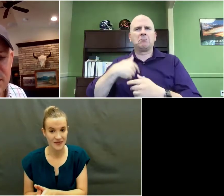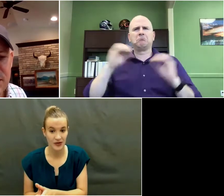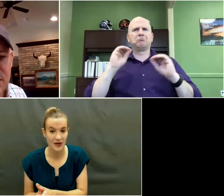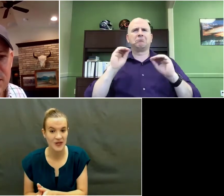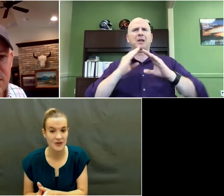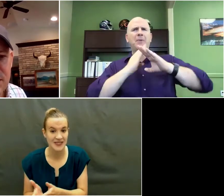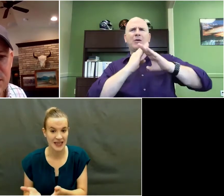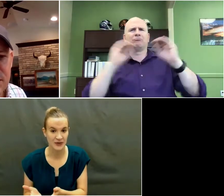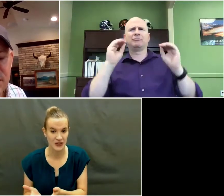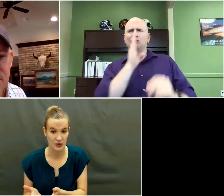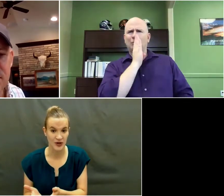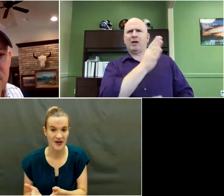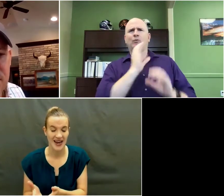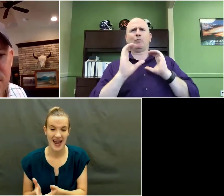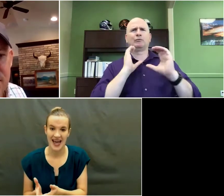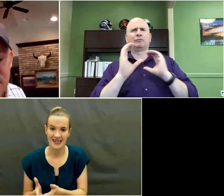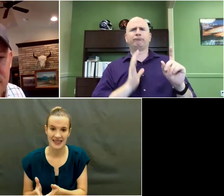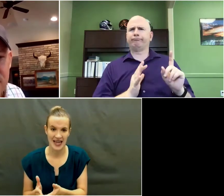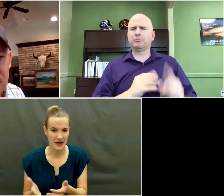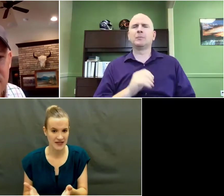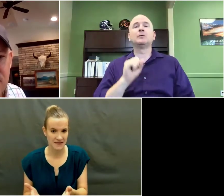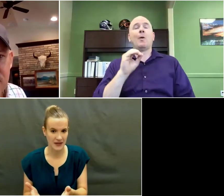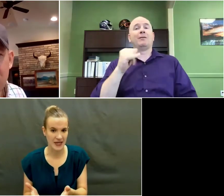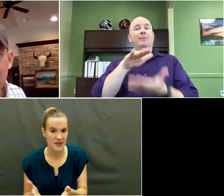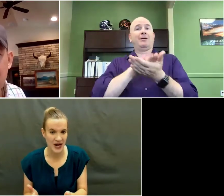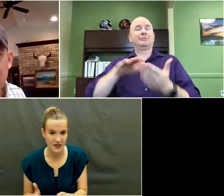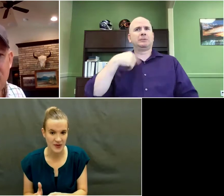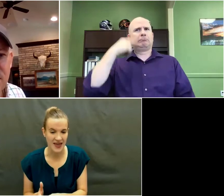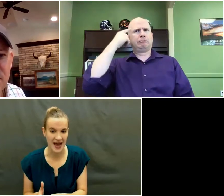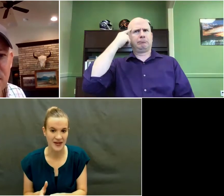so they would use a sign language interpreter. And they honestly felt some barriers with that because